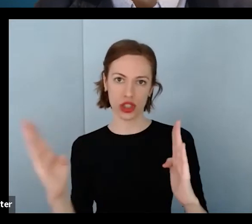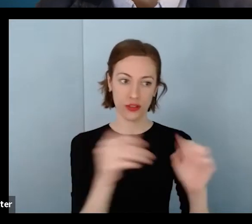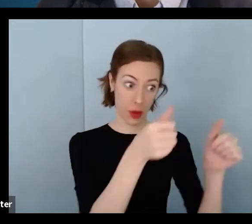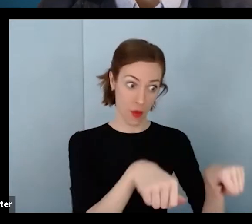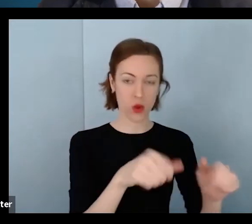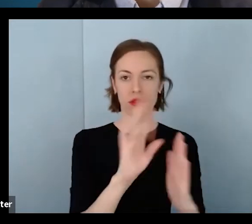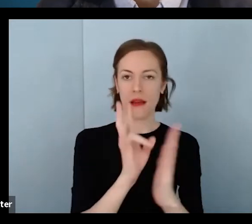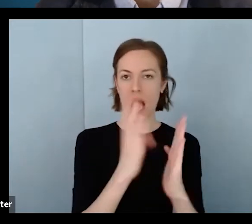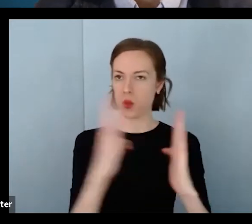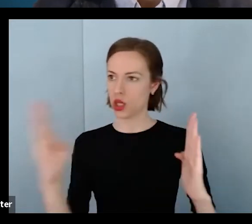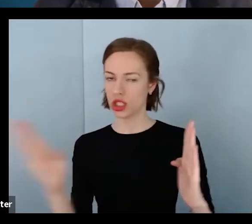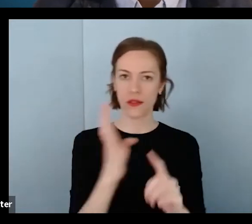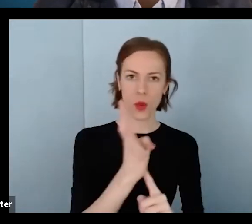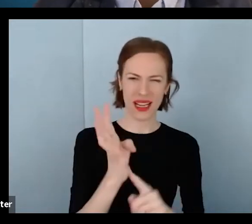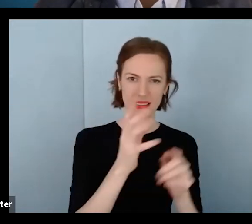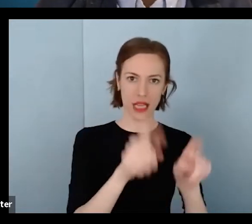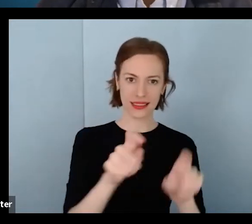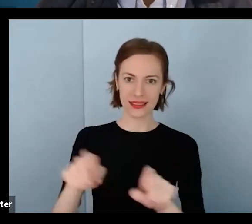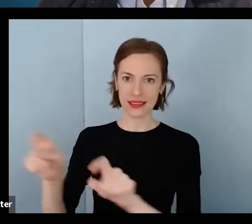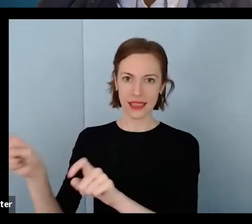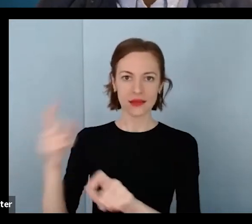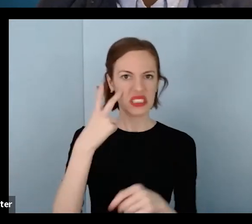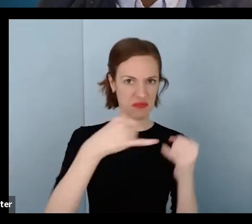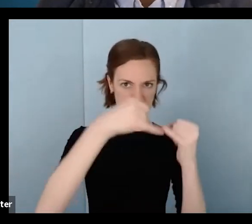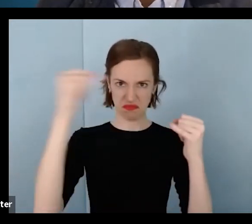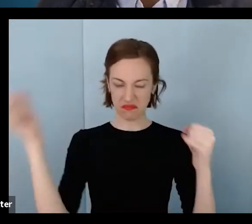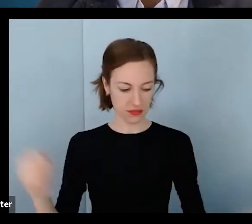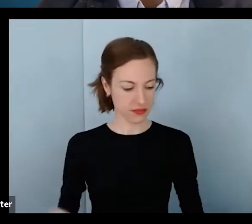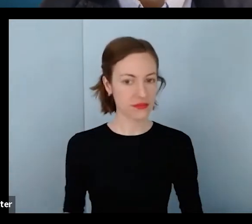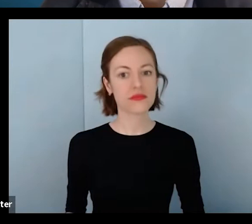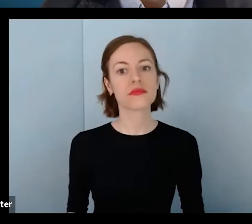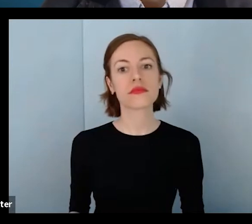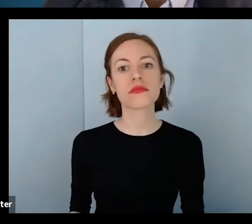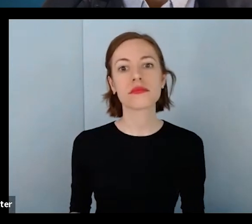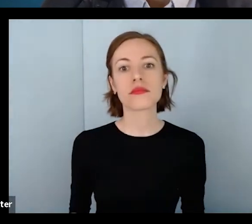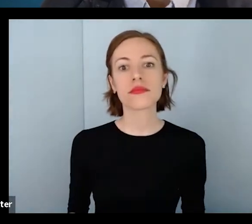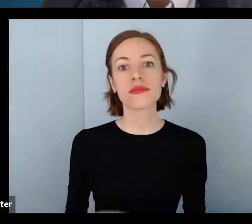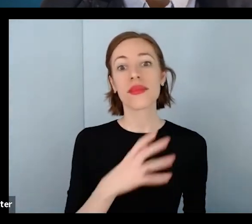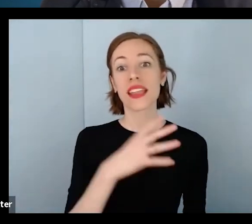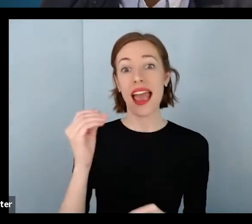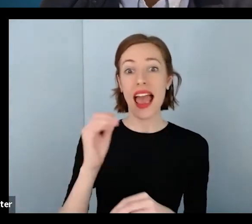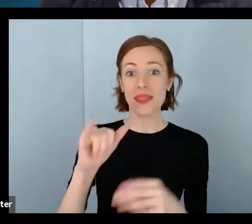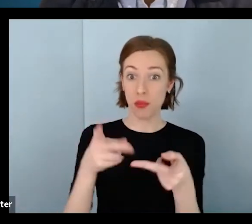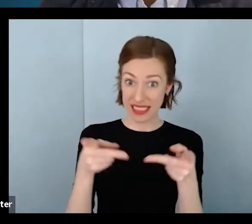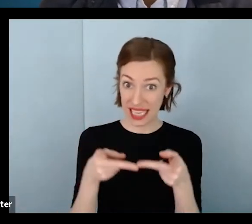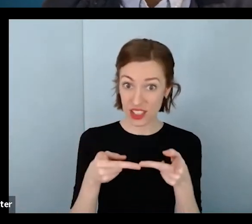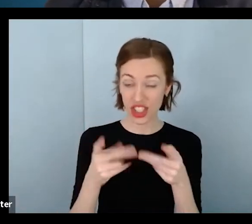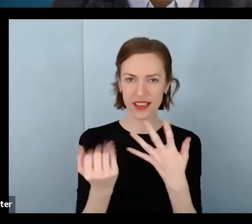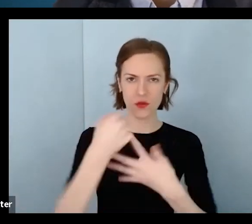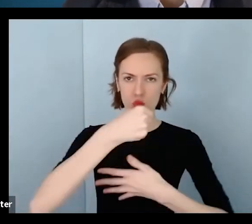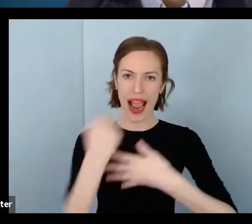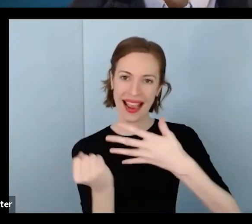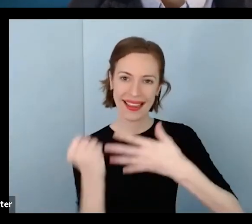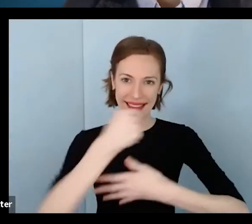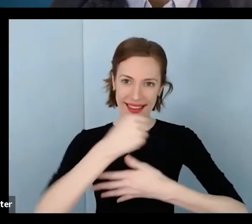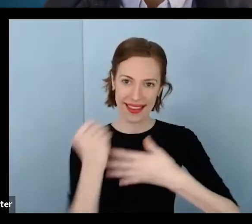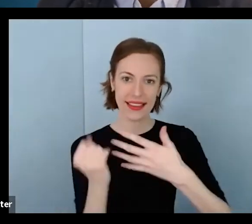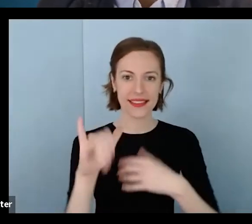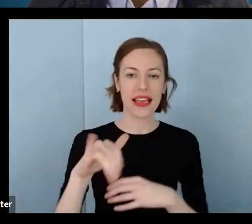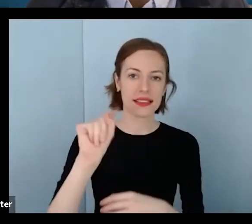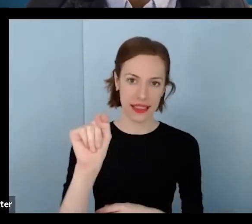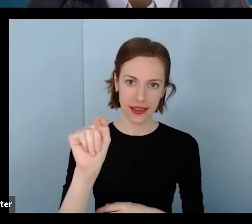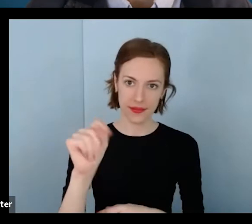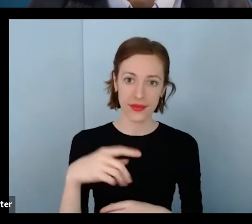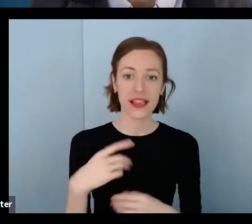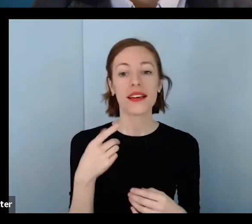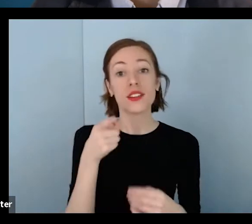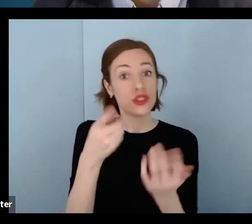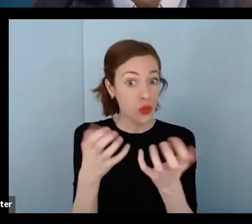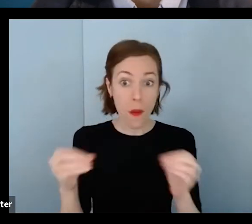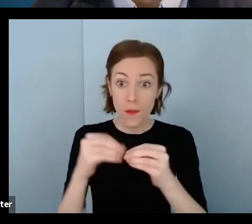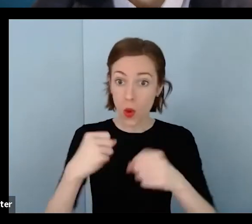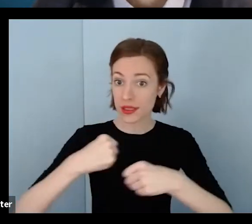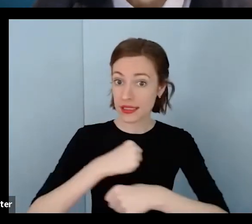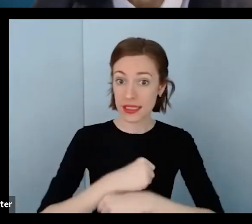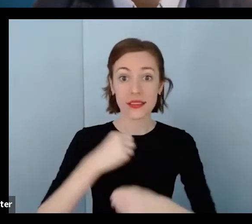was a straightforward linear regression predicting the article rank position at time t, and I posted a pre print, if you want to dive into more of the statistical details.